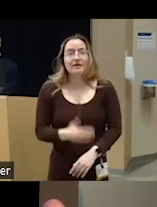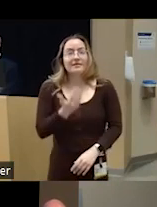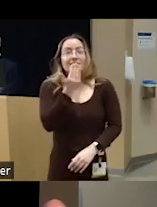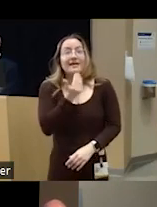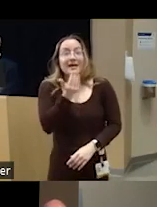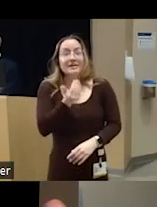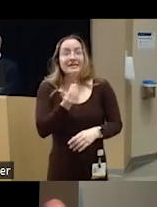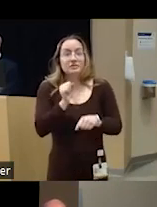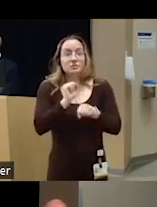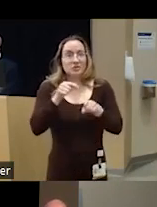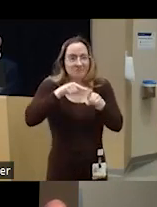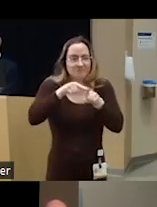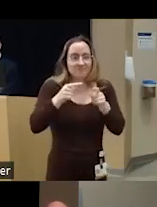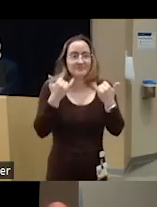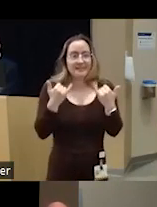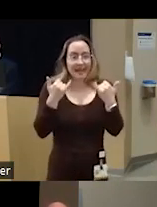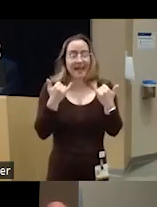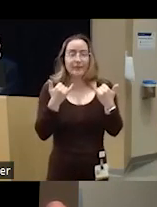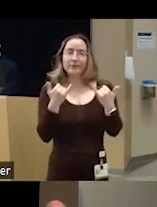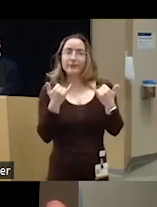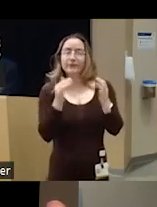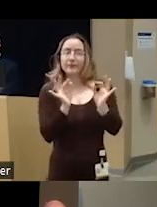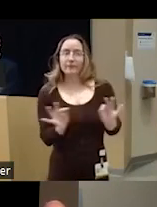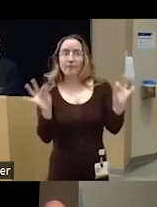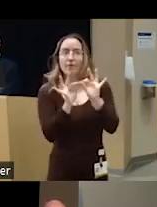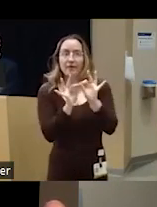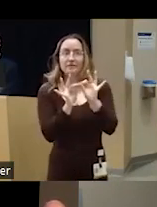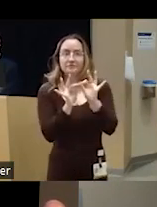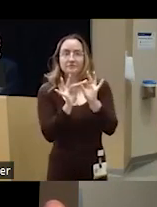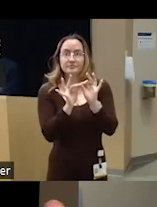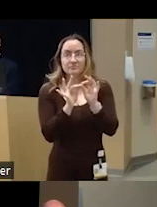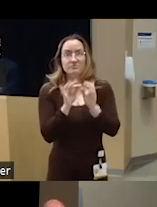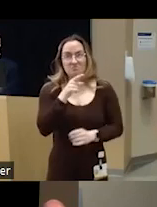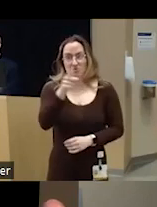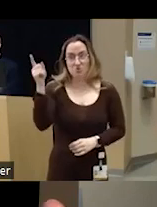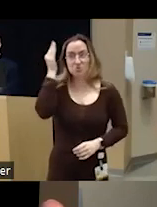hear about today is particularly important because as many of you may know people with psychotic disorders